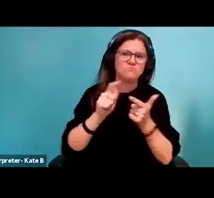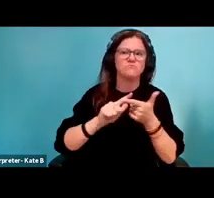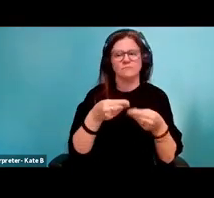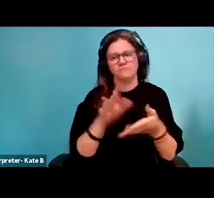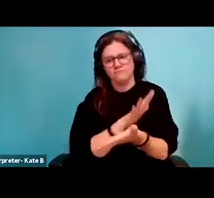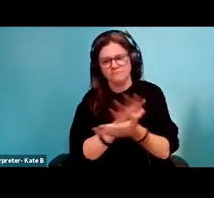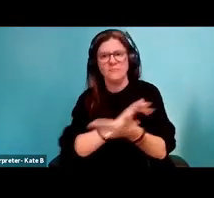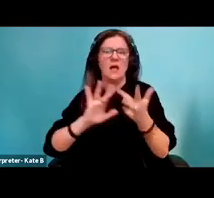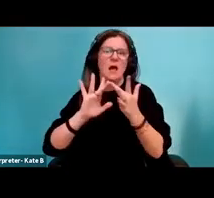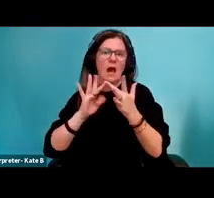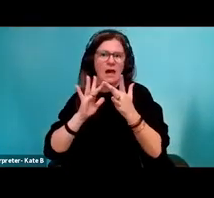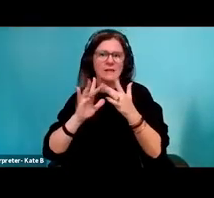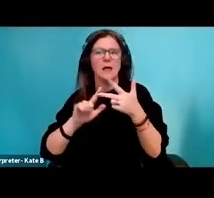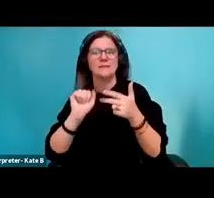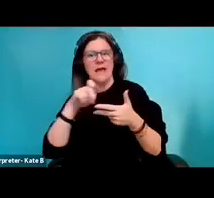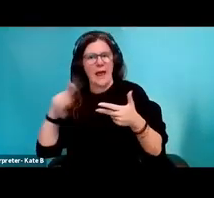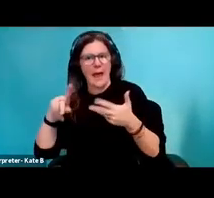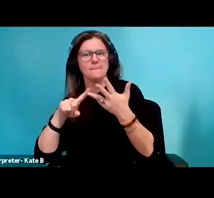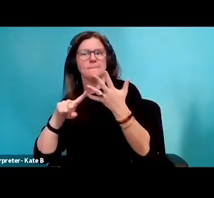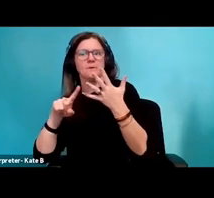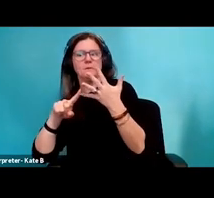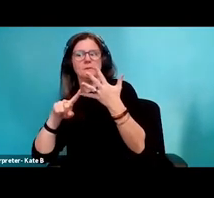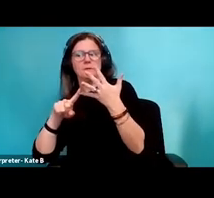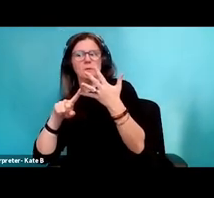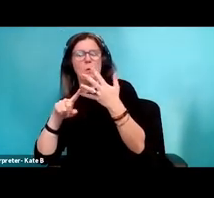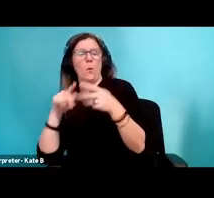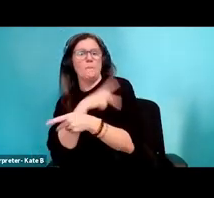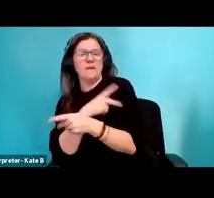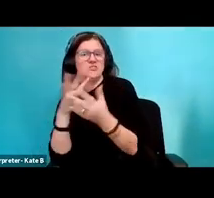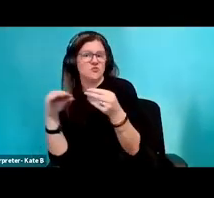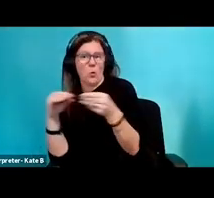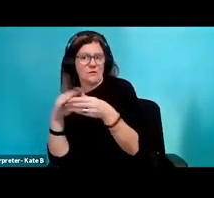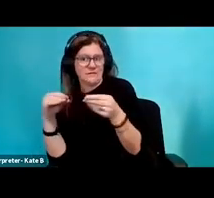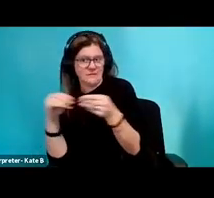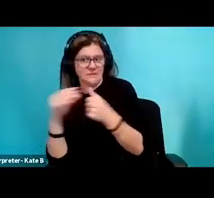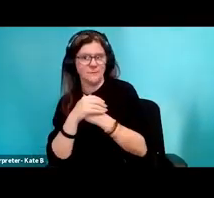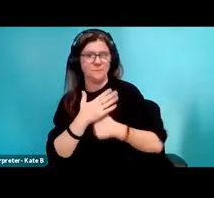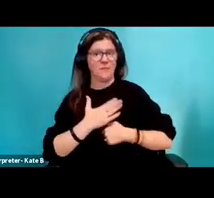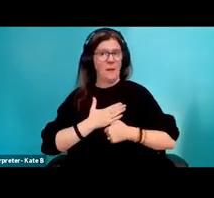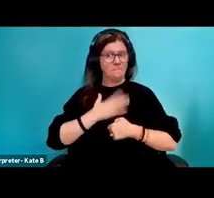online pages, mobile apps or inpatient stories or narratives used. For my own experience,